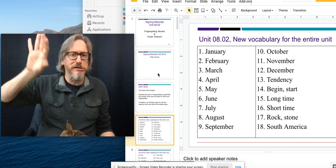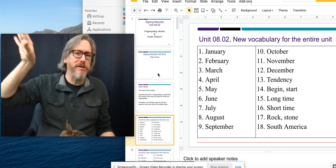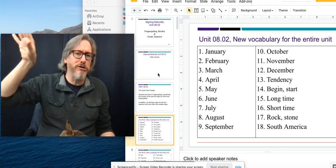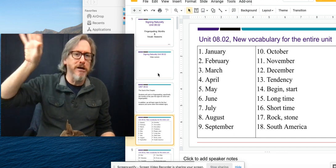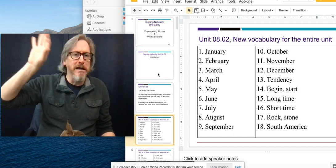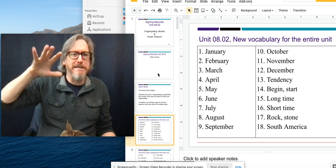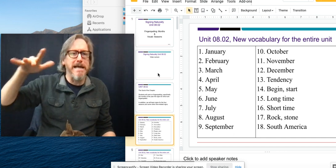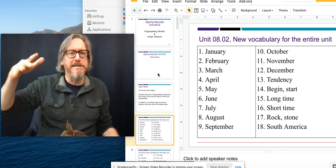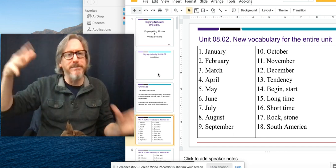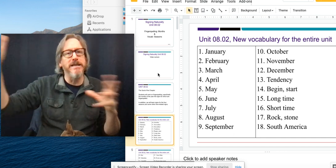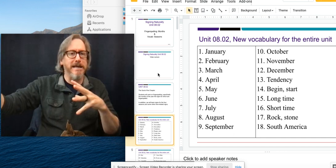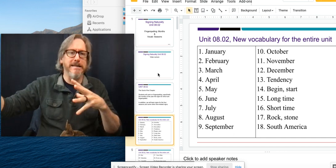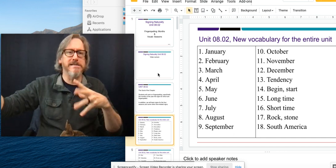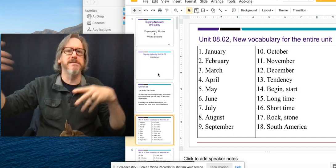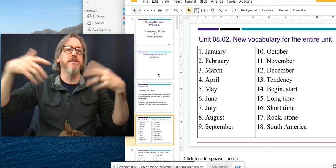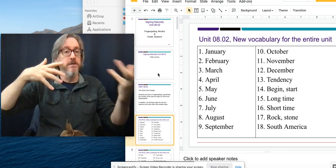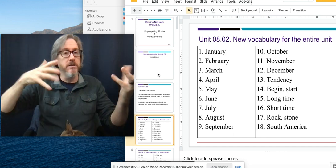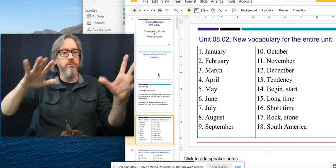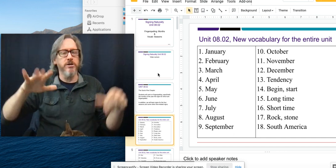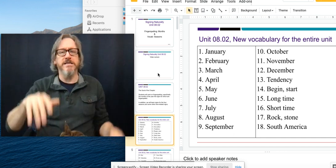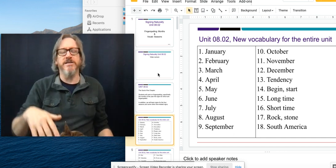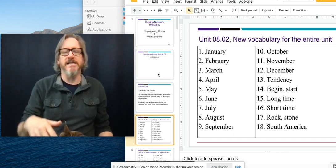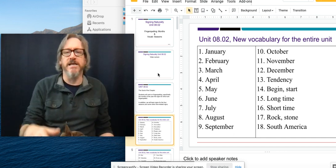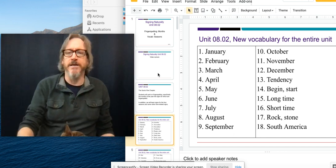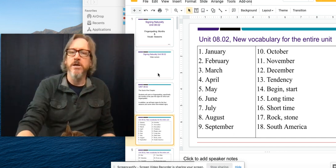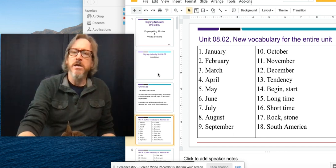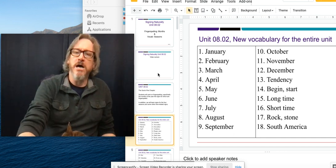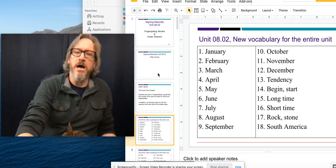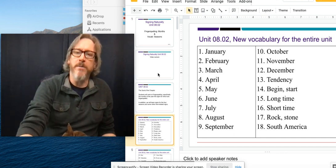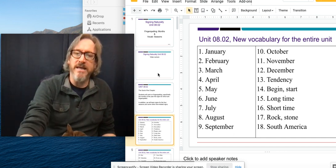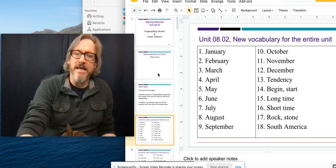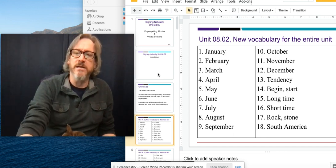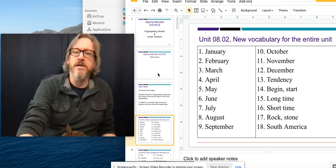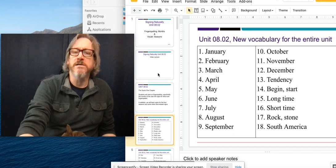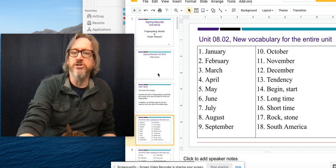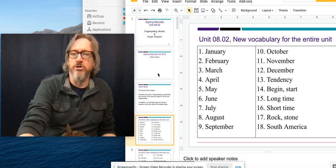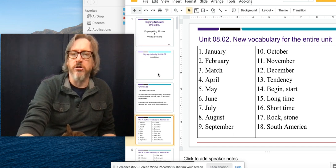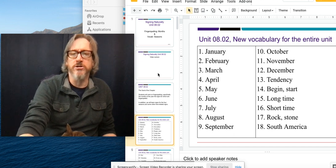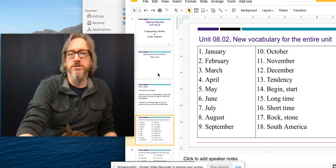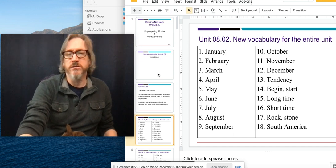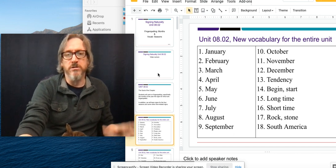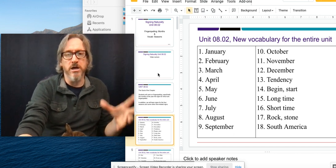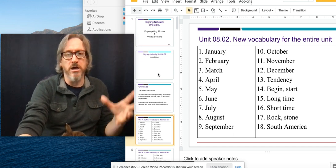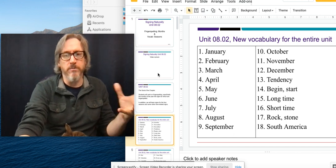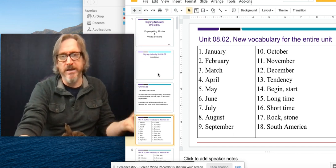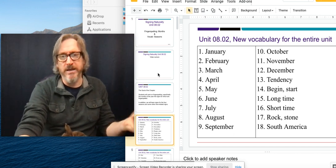year and summer it tends to be like this we're going to teach that sign uh begin start uh begin